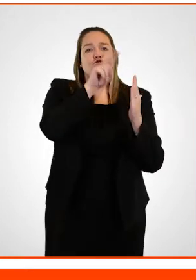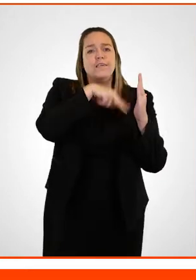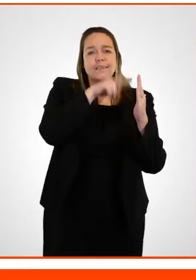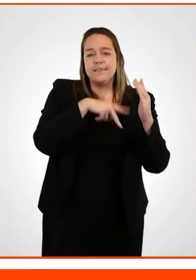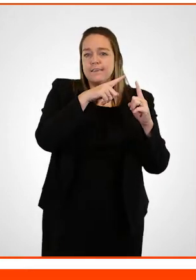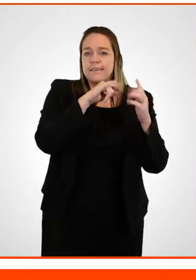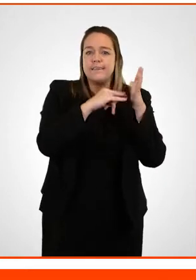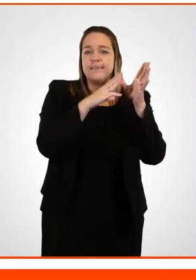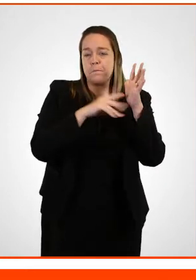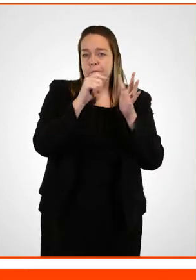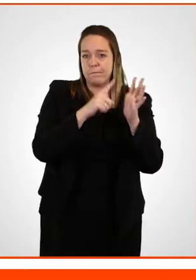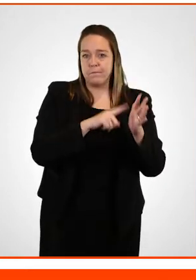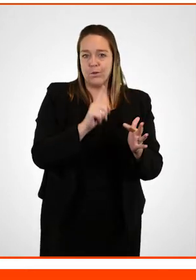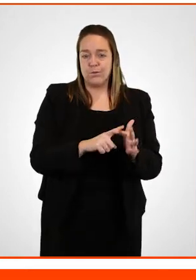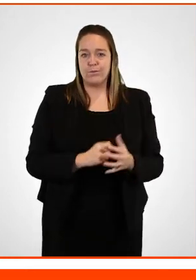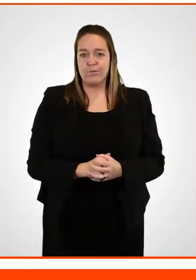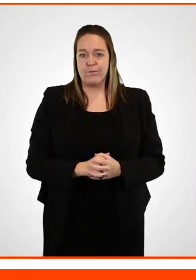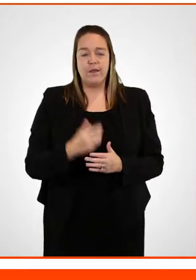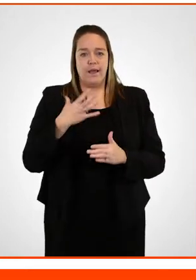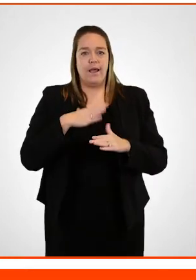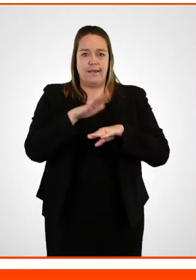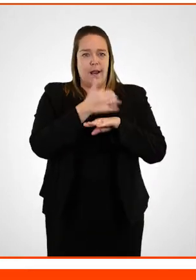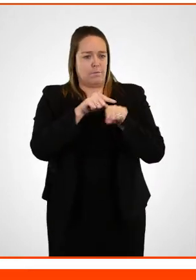We want to set it up for whatever level that student is at